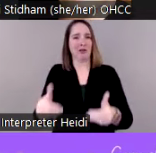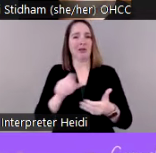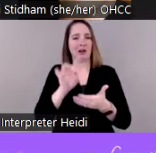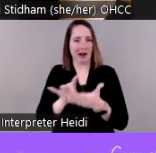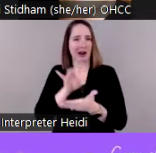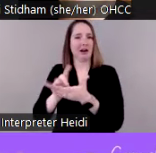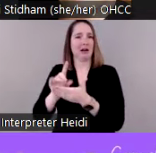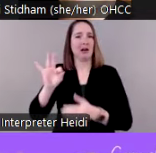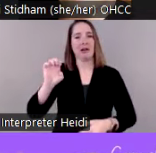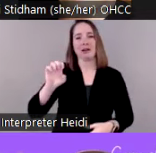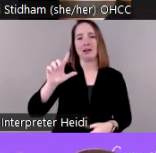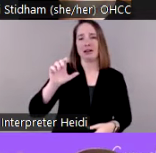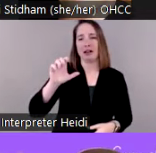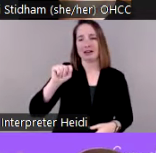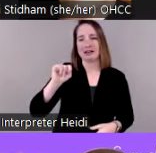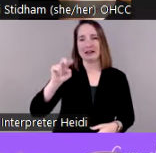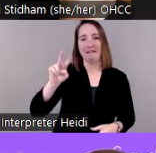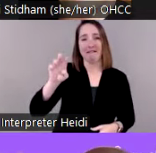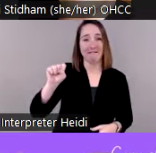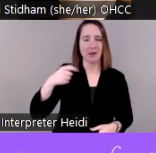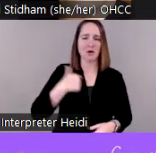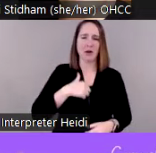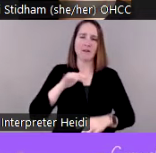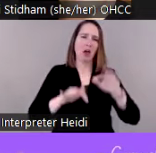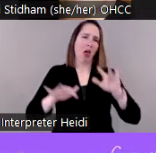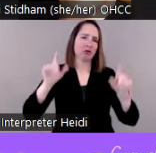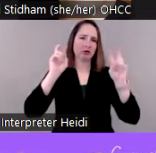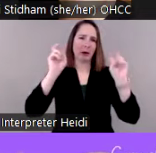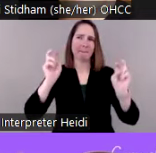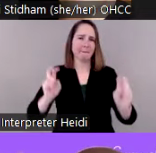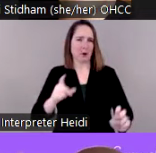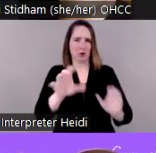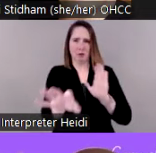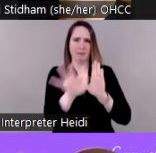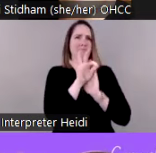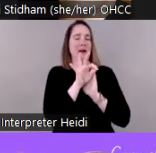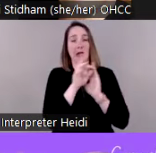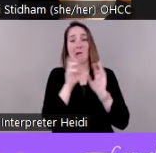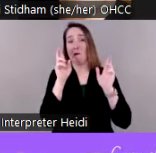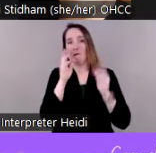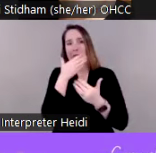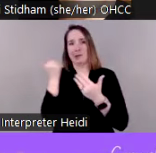electives. We have a variety of topics for you to